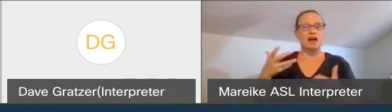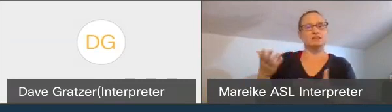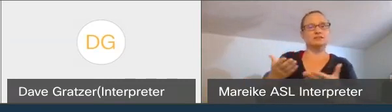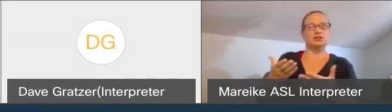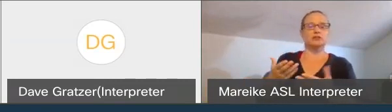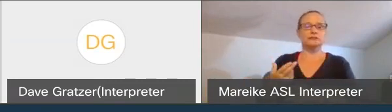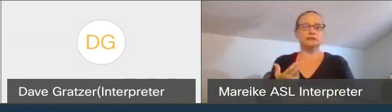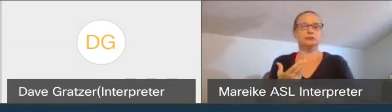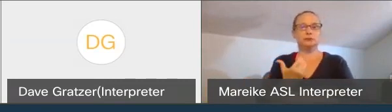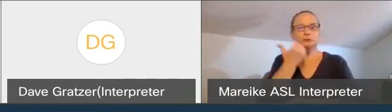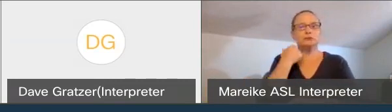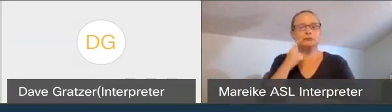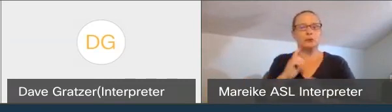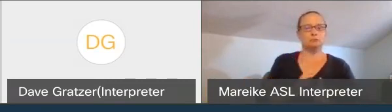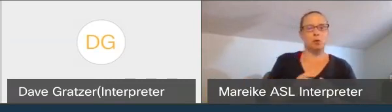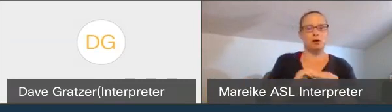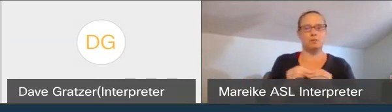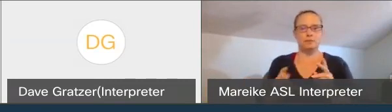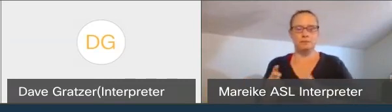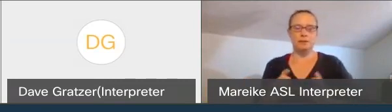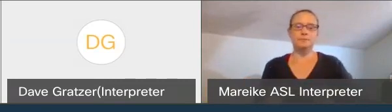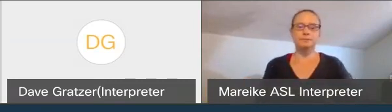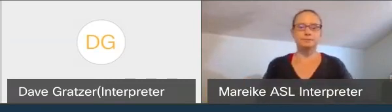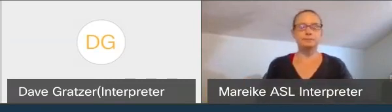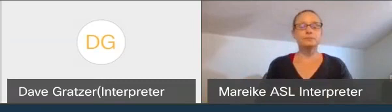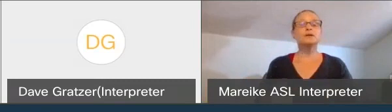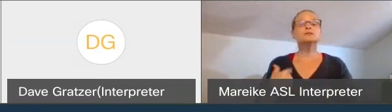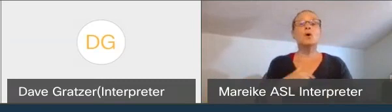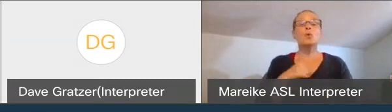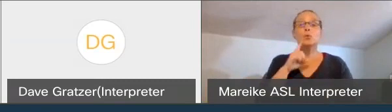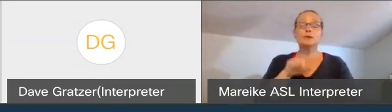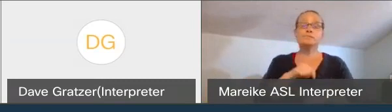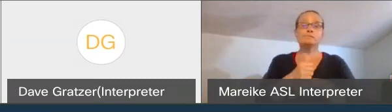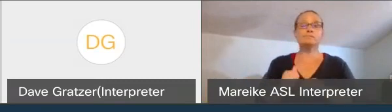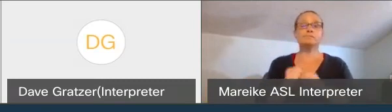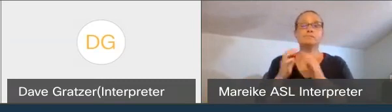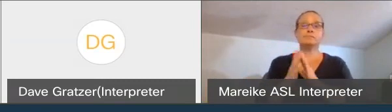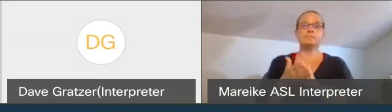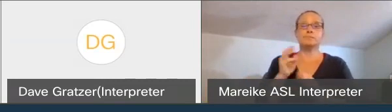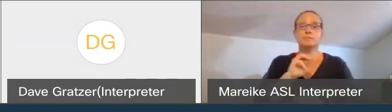Tanis: So, we were able to bring MAAP back in December of 2020.